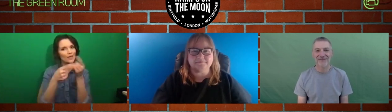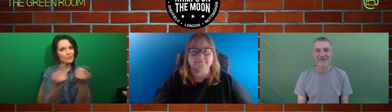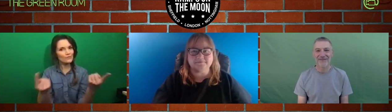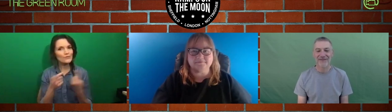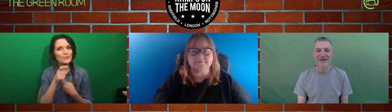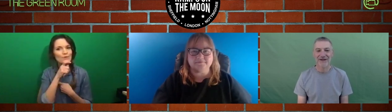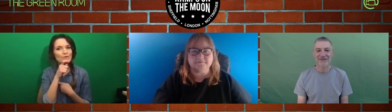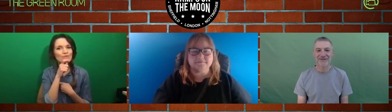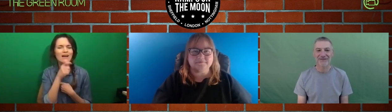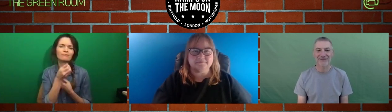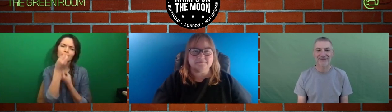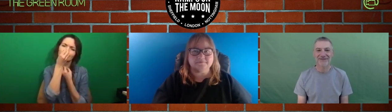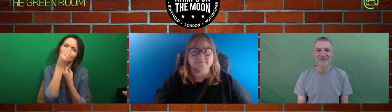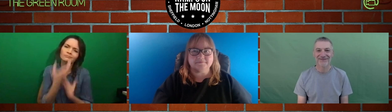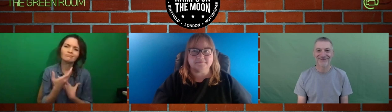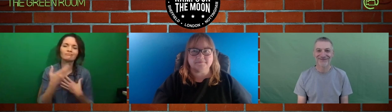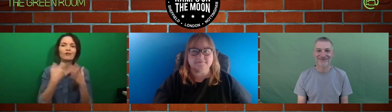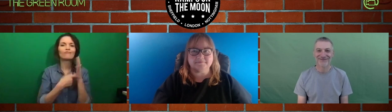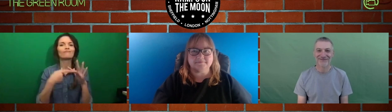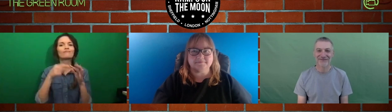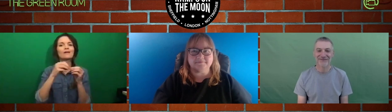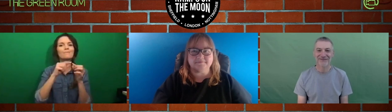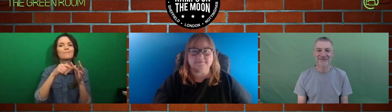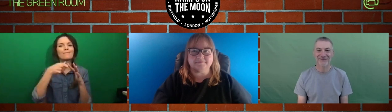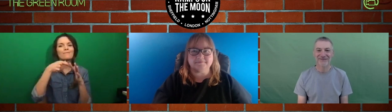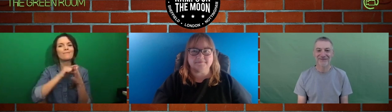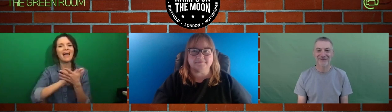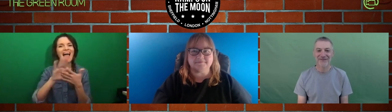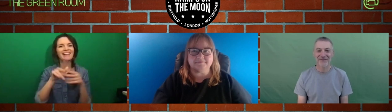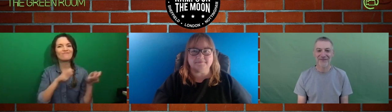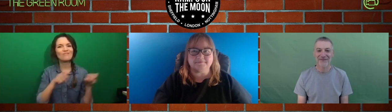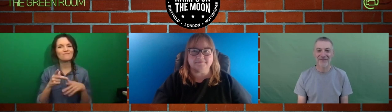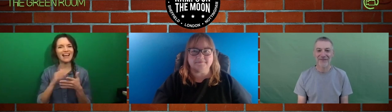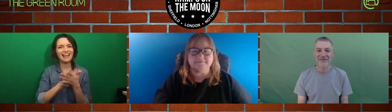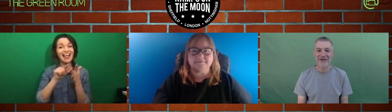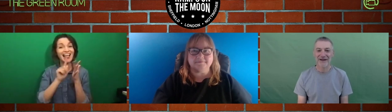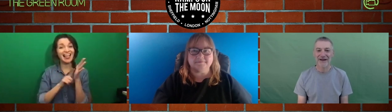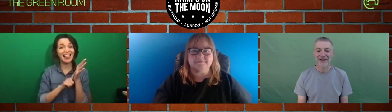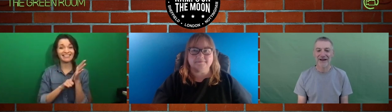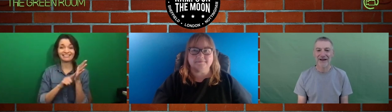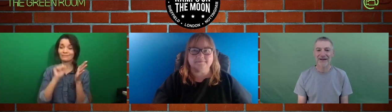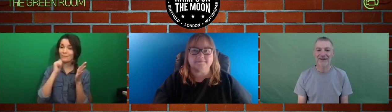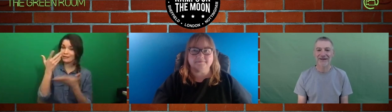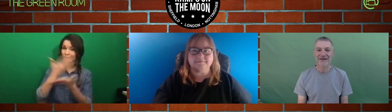marvelous Rebekah Hill. Would you like to say hello Rebekah and do you describe yourself.